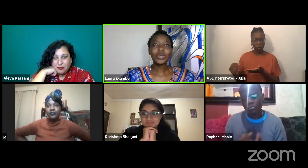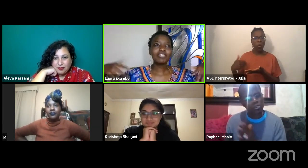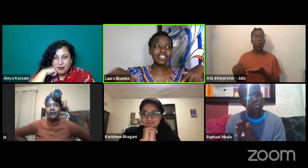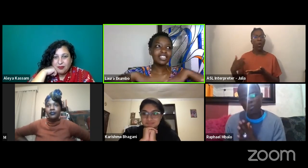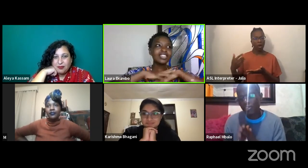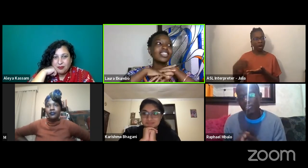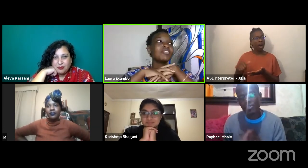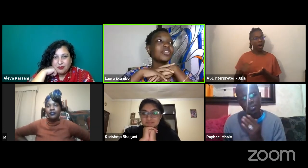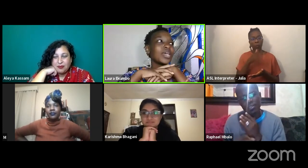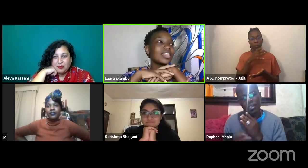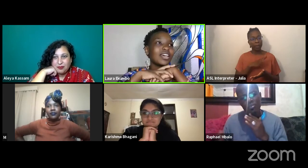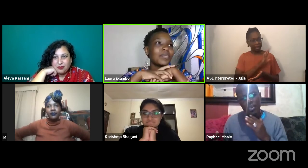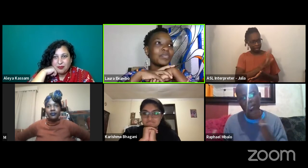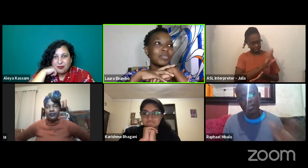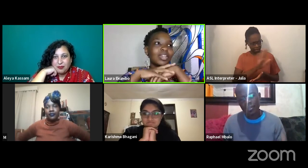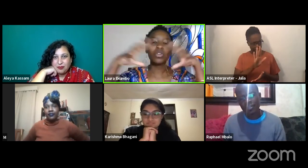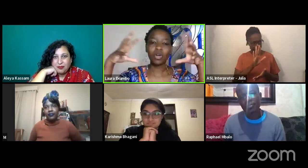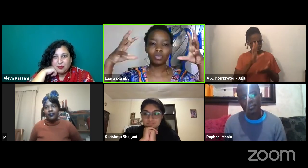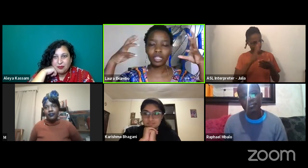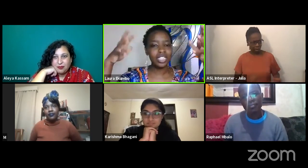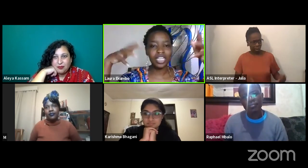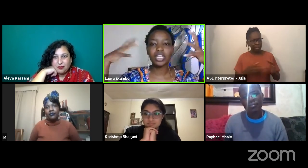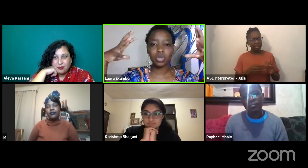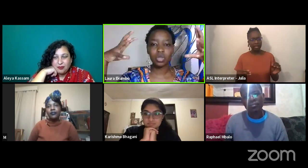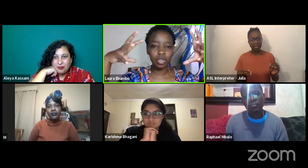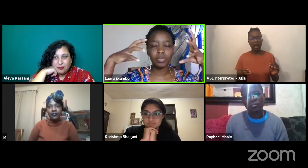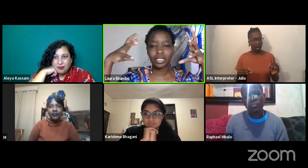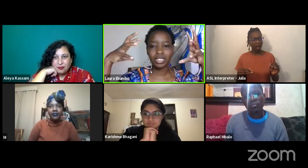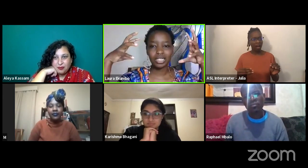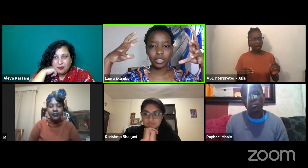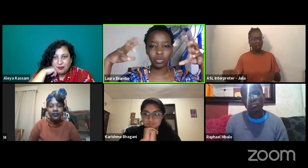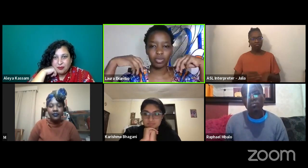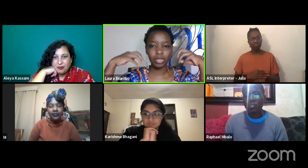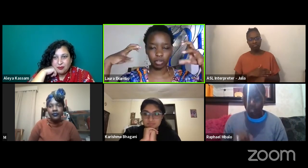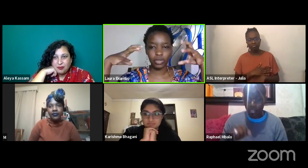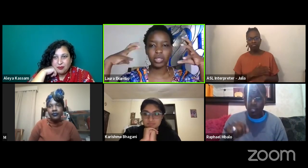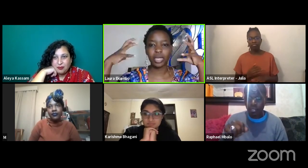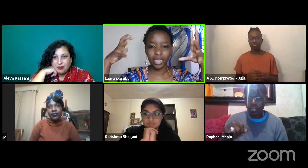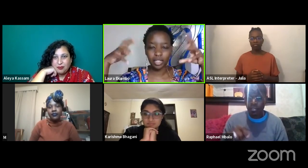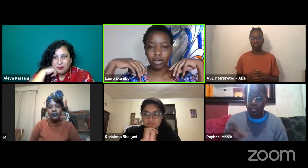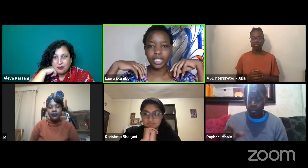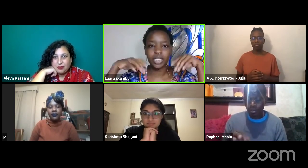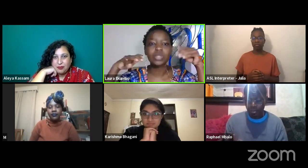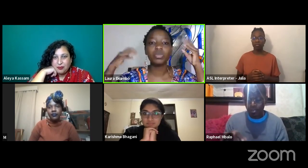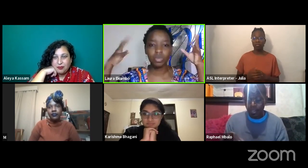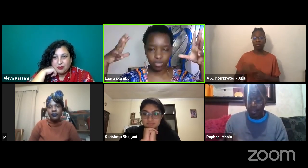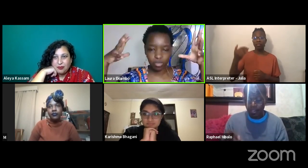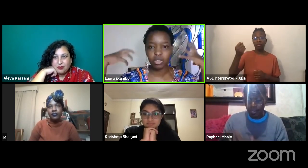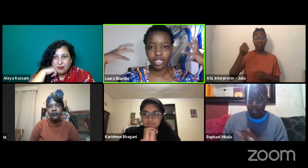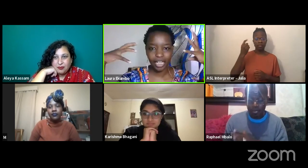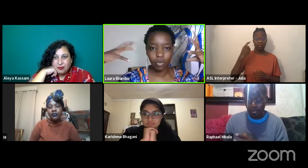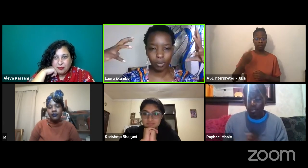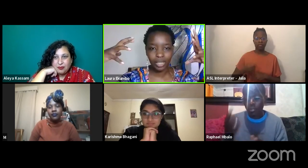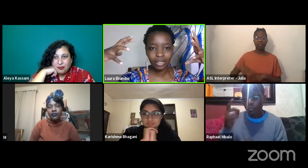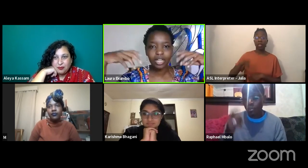So even with... Because theater is local and the Brazen Edition was being performed to a Kenyan audience, we focused on Kenyan women,